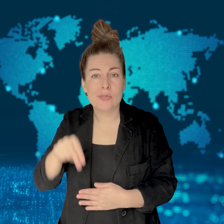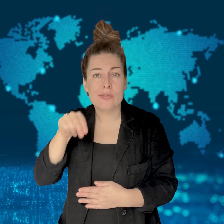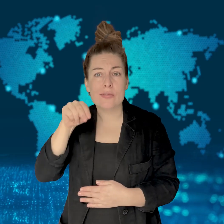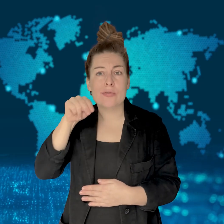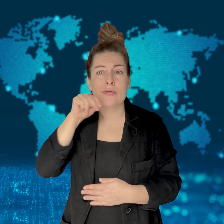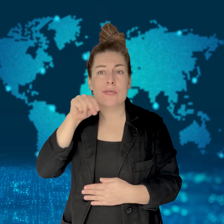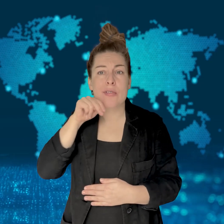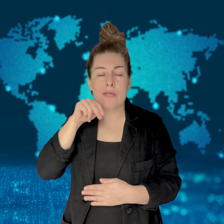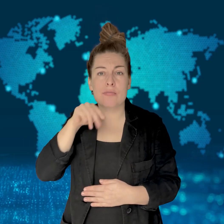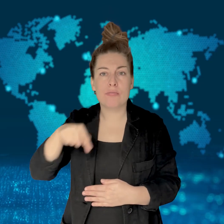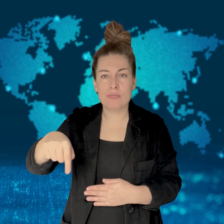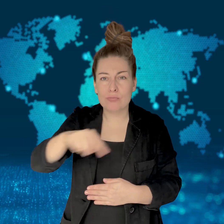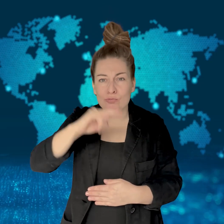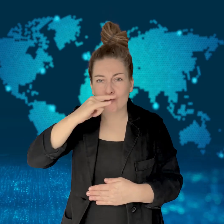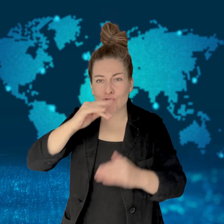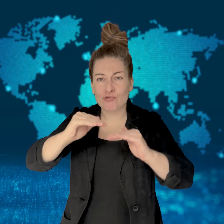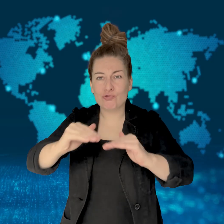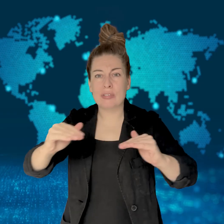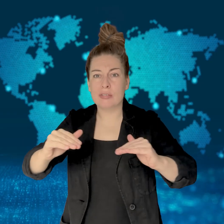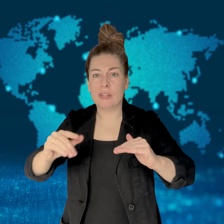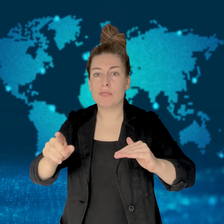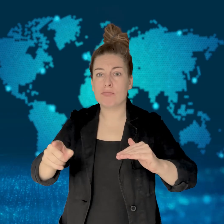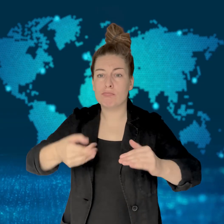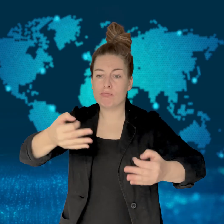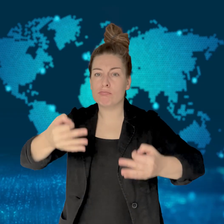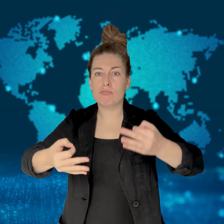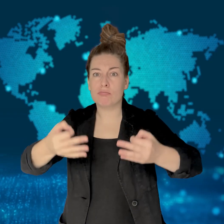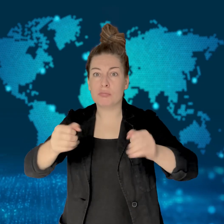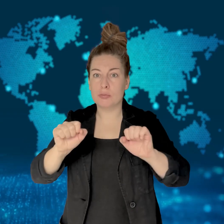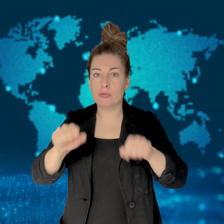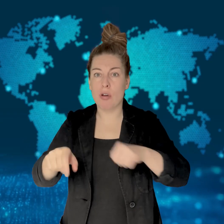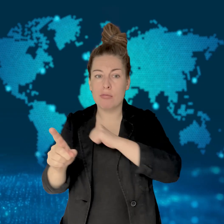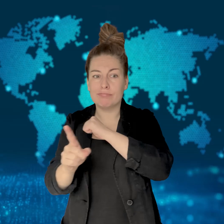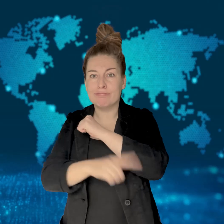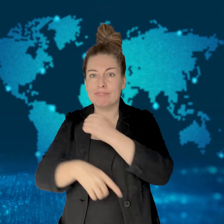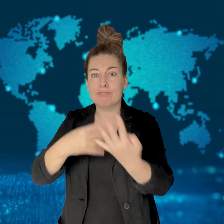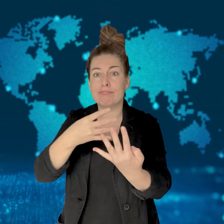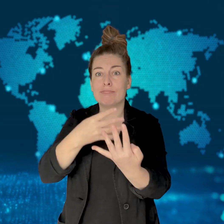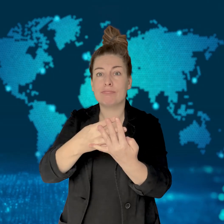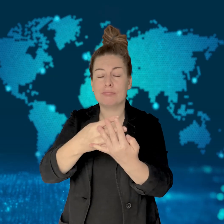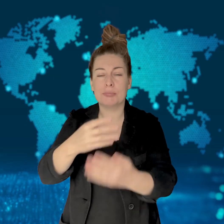Children may be sentenced